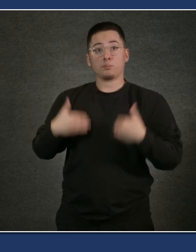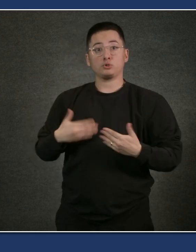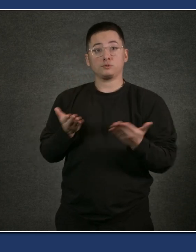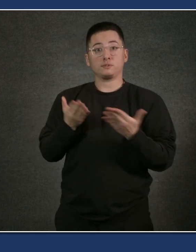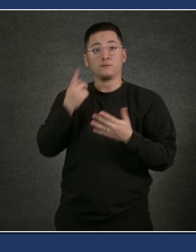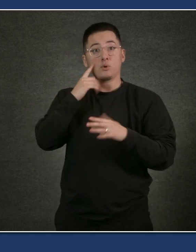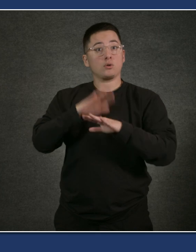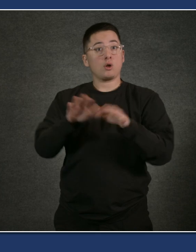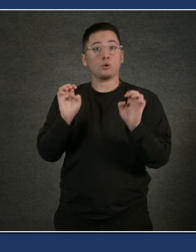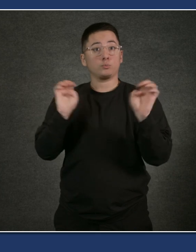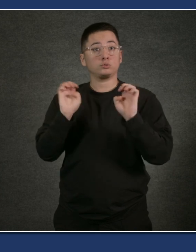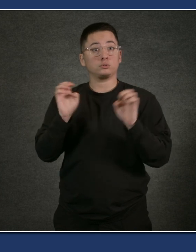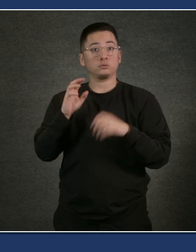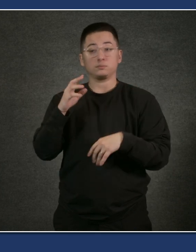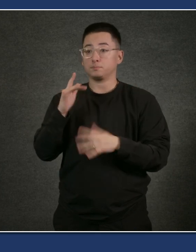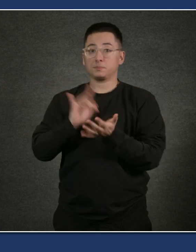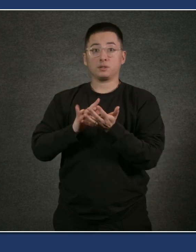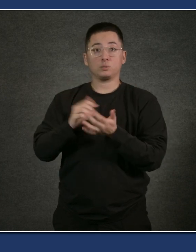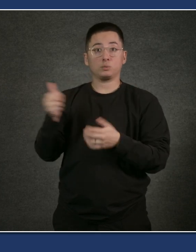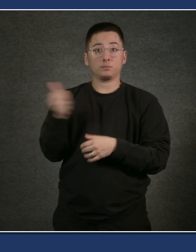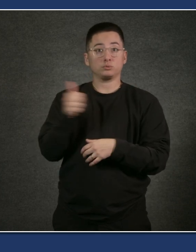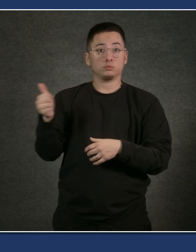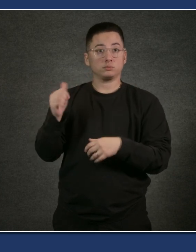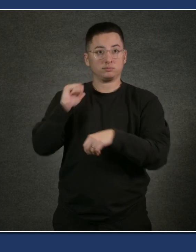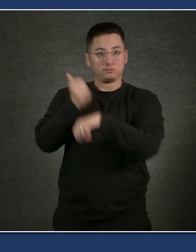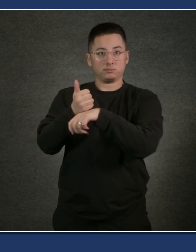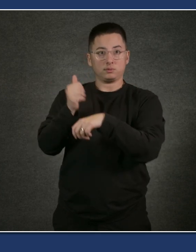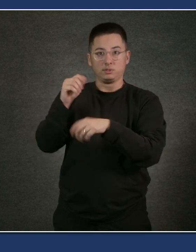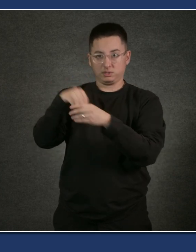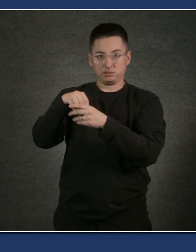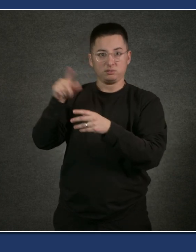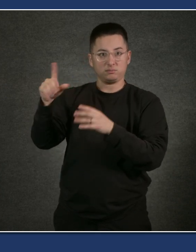There have been no changes to these rates in 10 years.